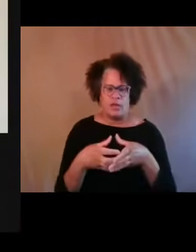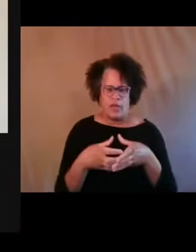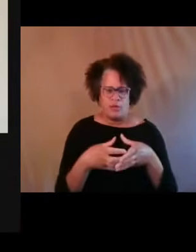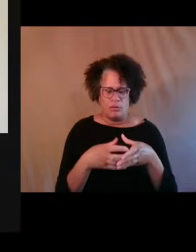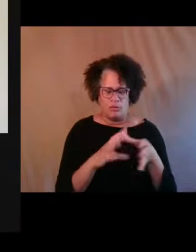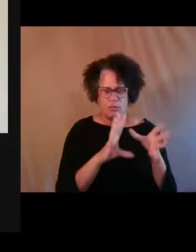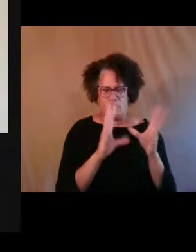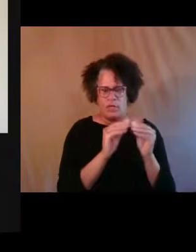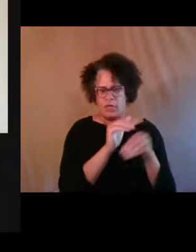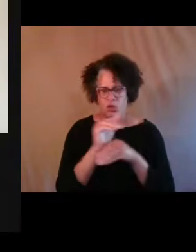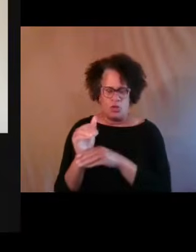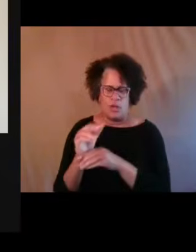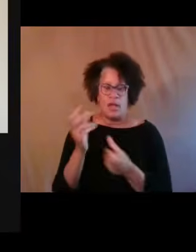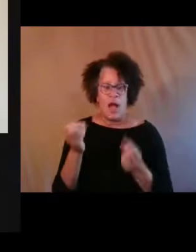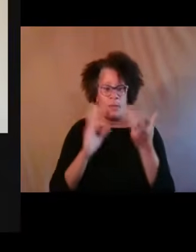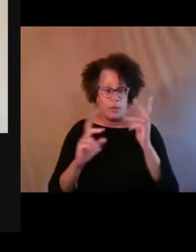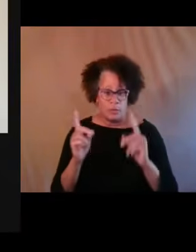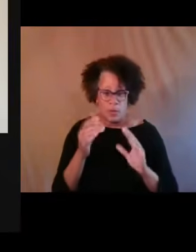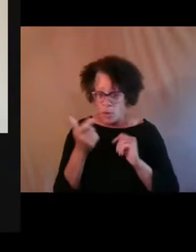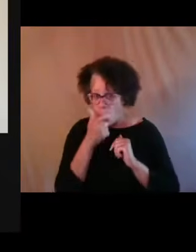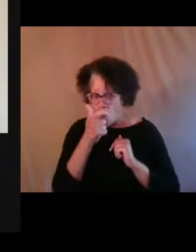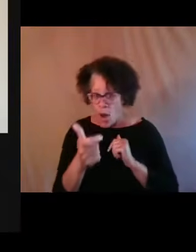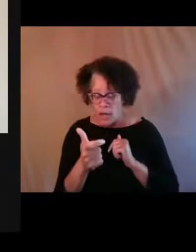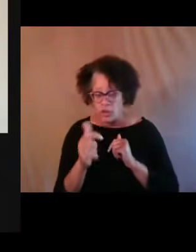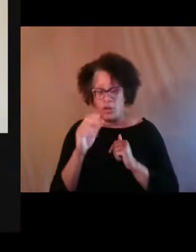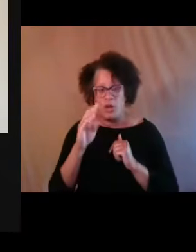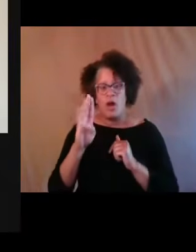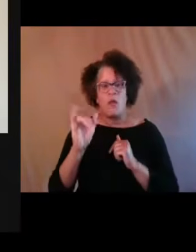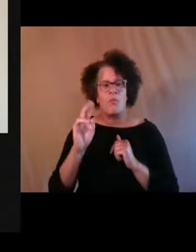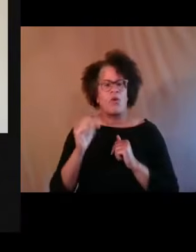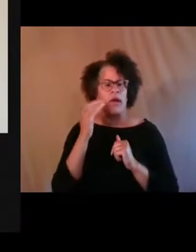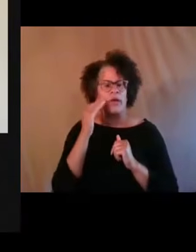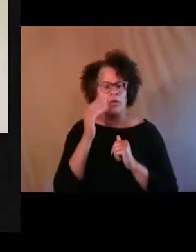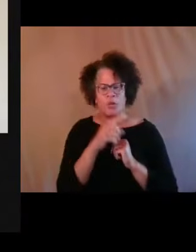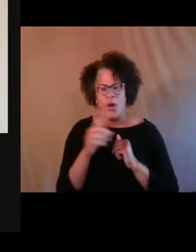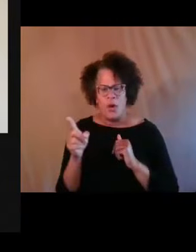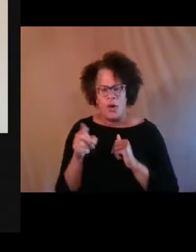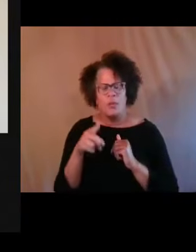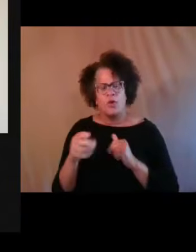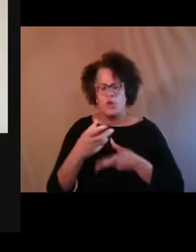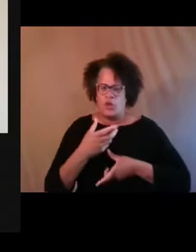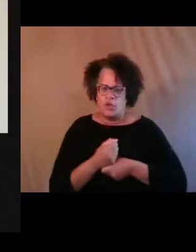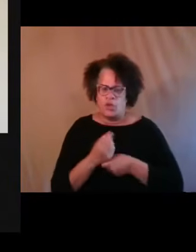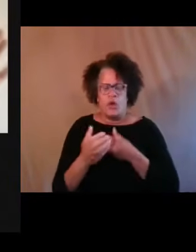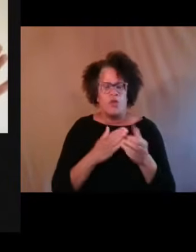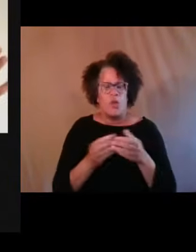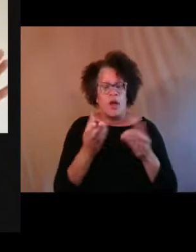I don't know how many folks watching know Brian, but you can trust wherever he is, wherever he's at,